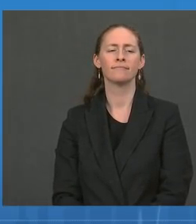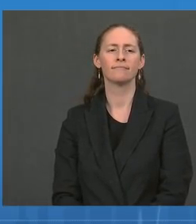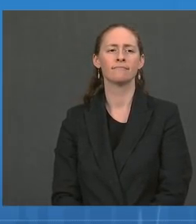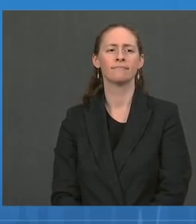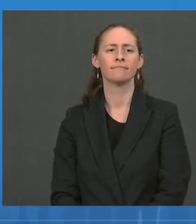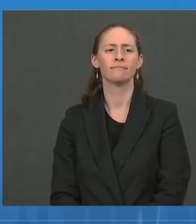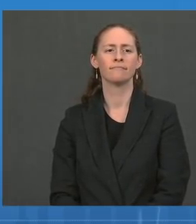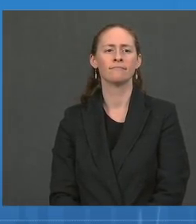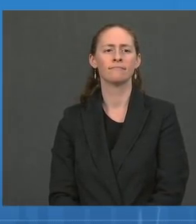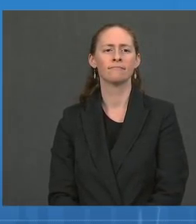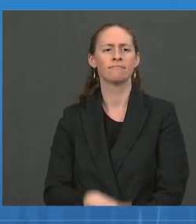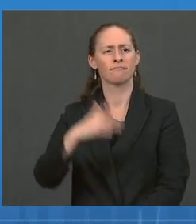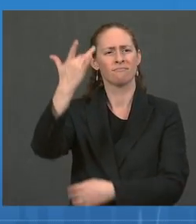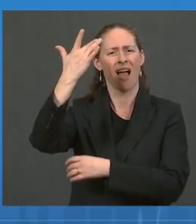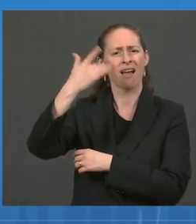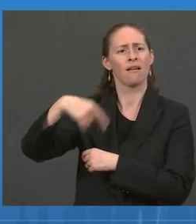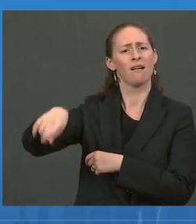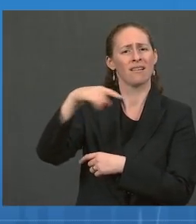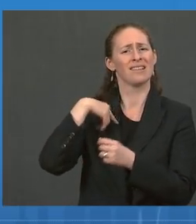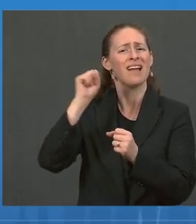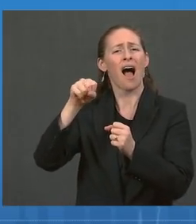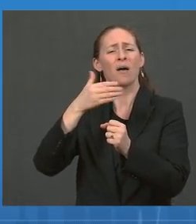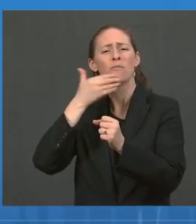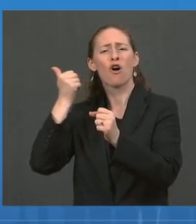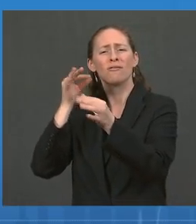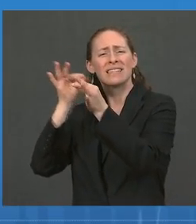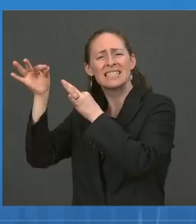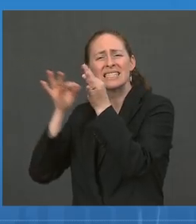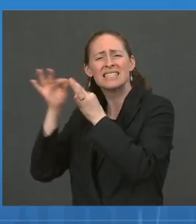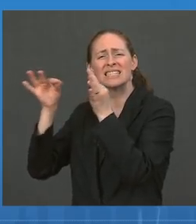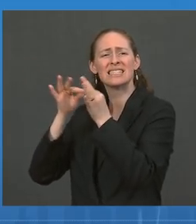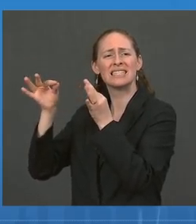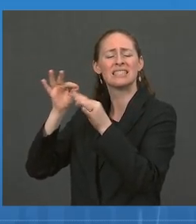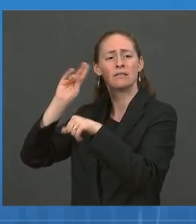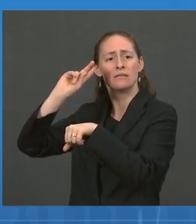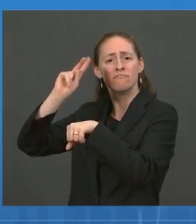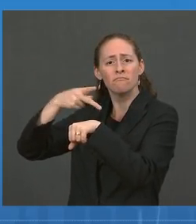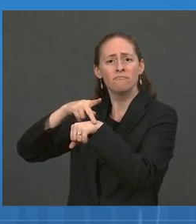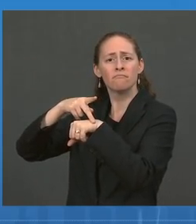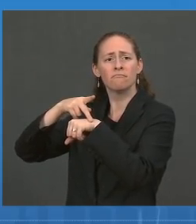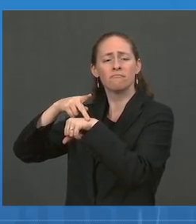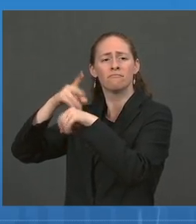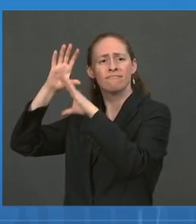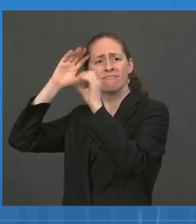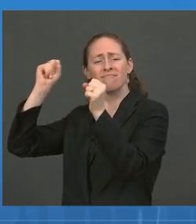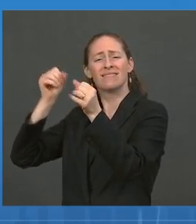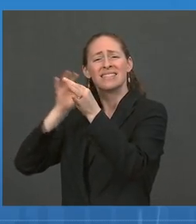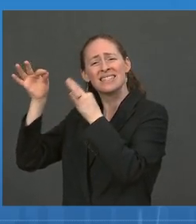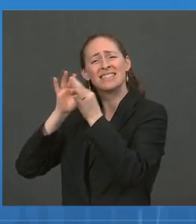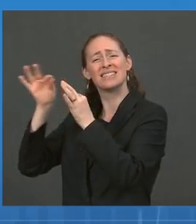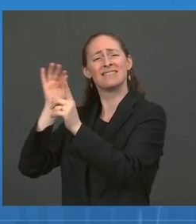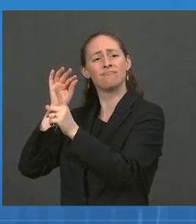and let them know that the science reflects that the masks really work in schools. Thank you.